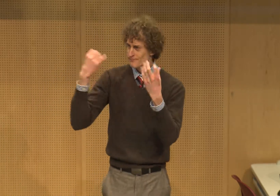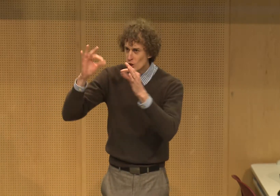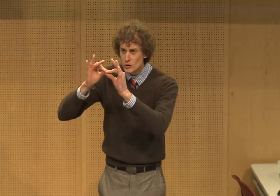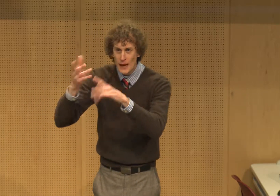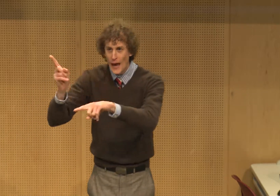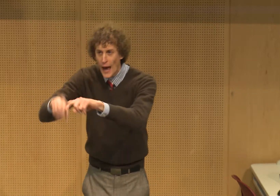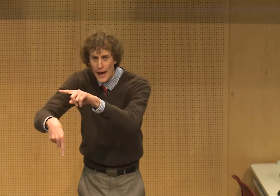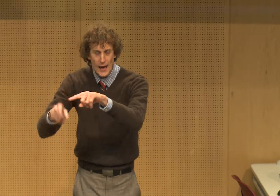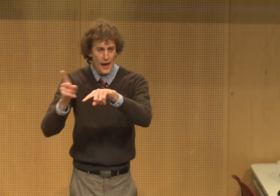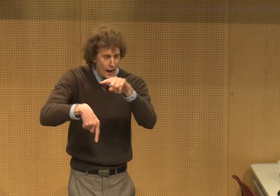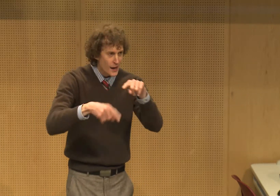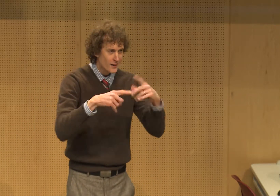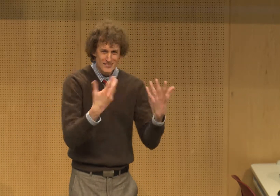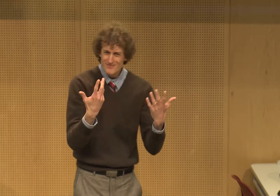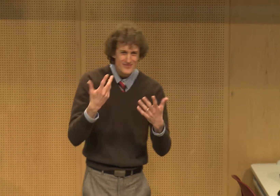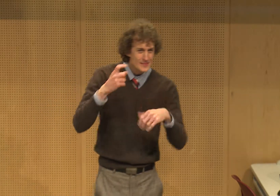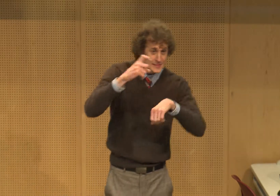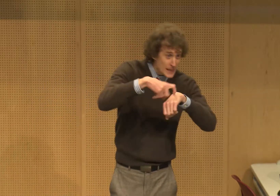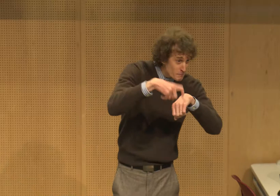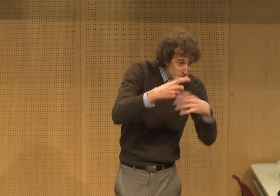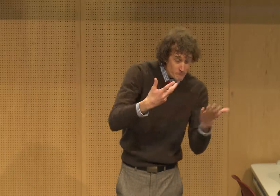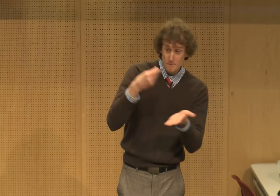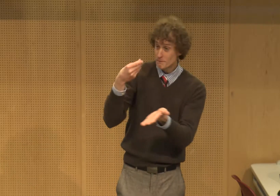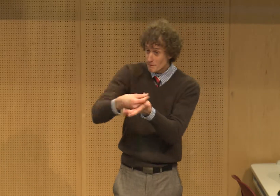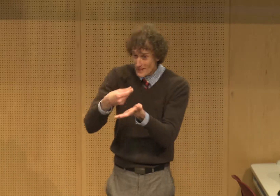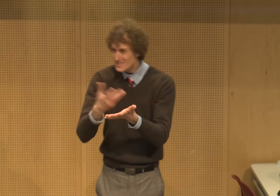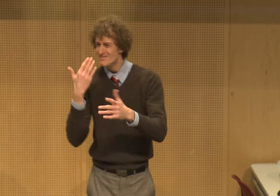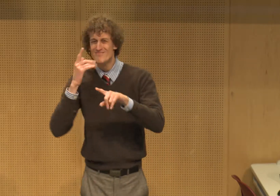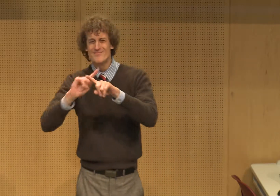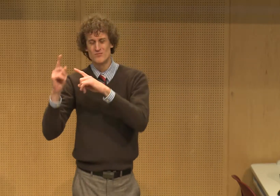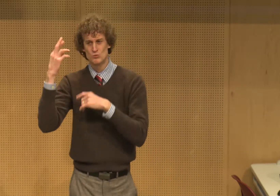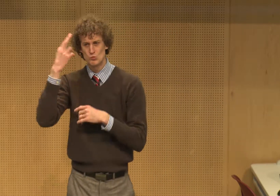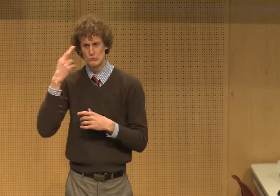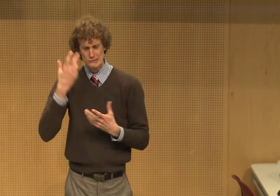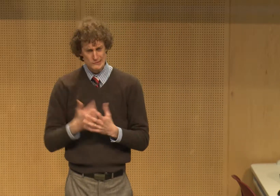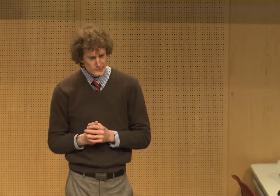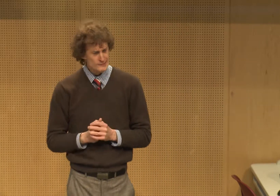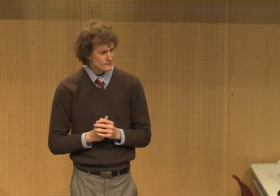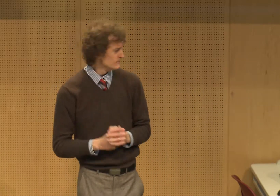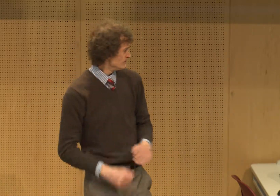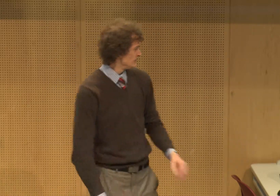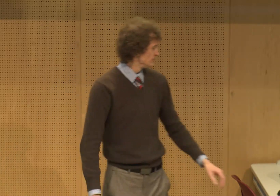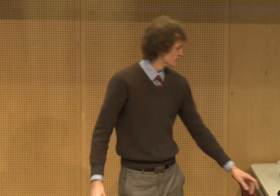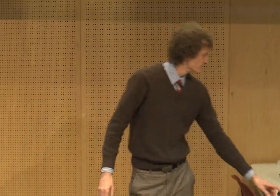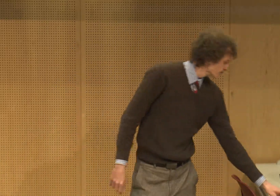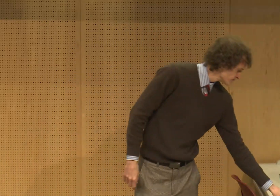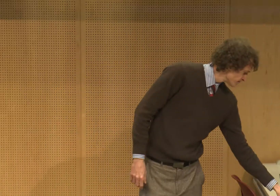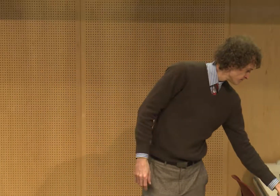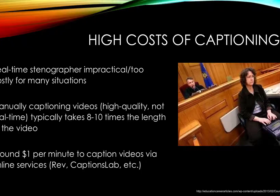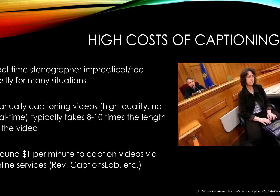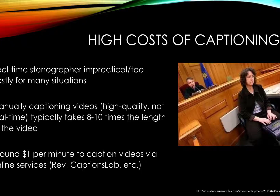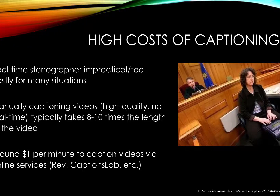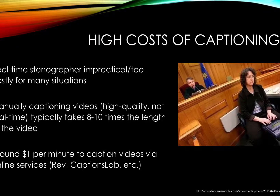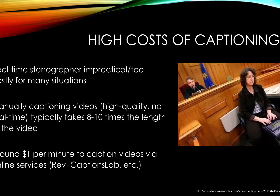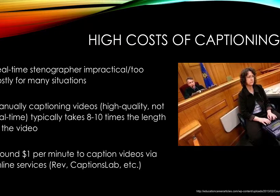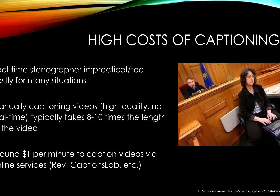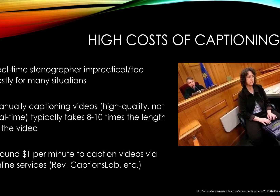But in some situations, it's not practical to bring in interpreters, perhaps for financial reasons or for other reasons.